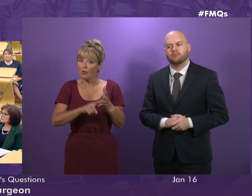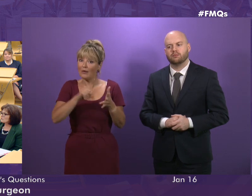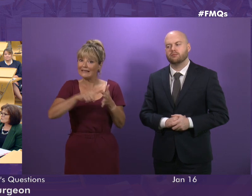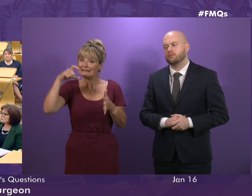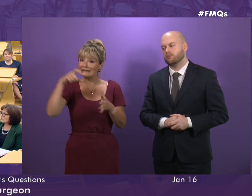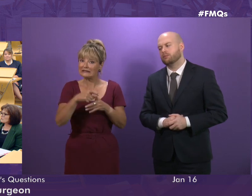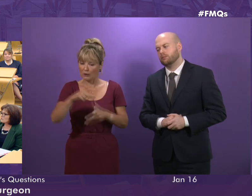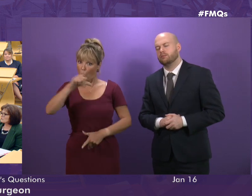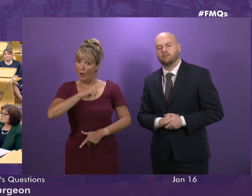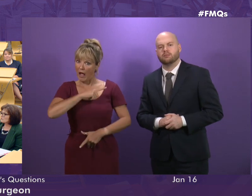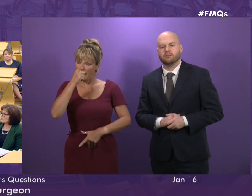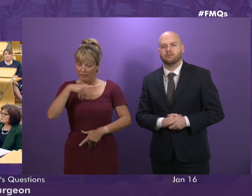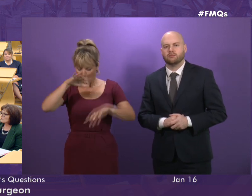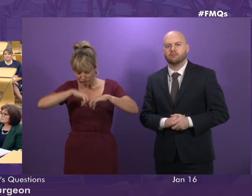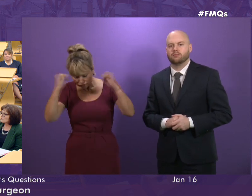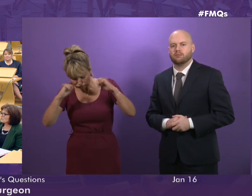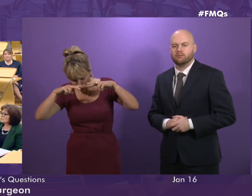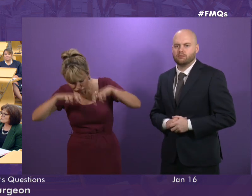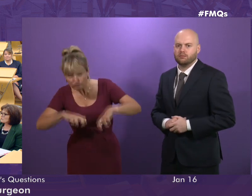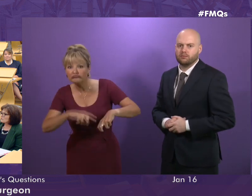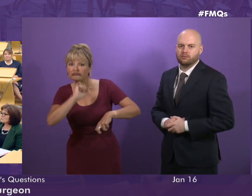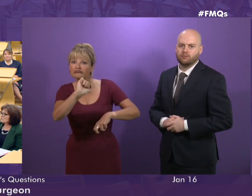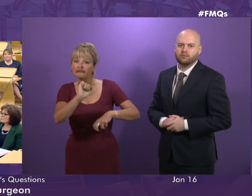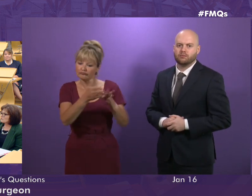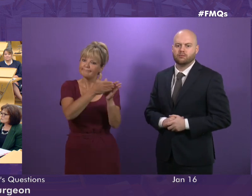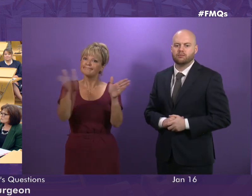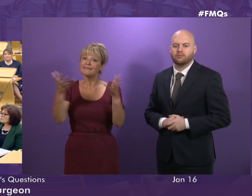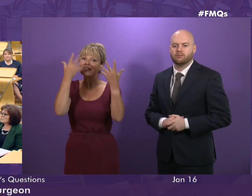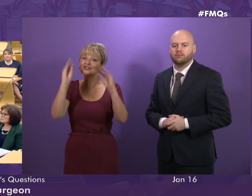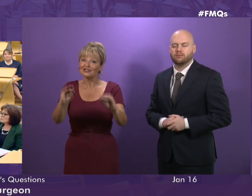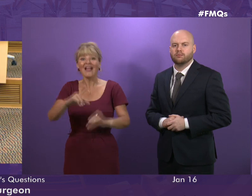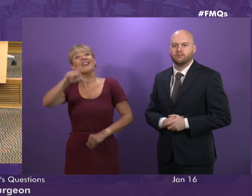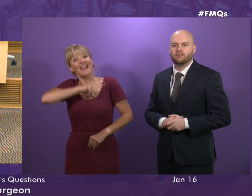education and why the Deputy First Minister has instructed a review of the senior phase.